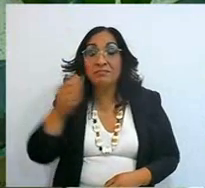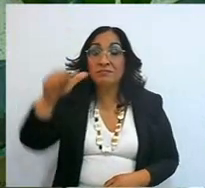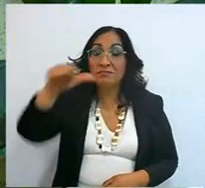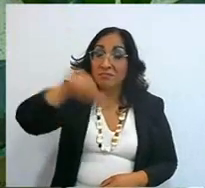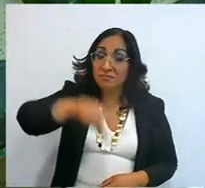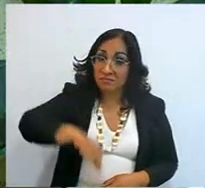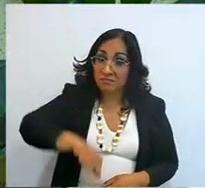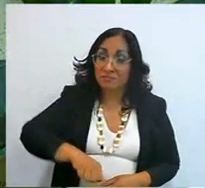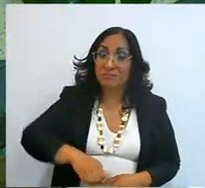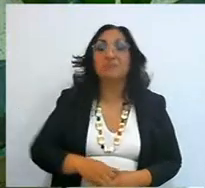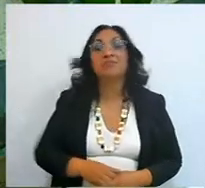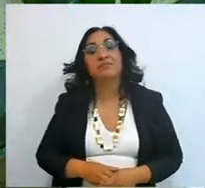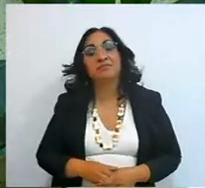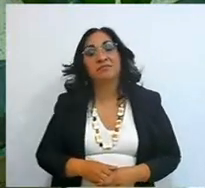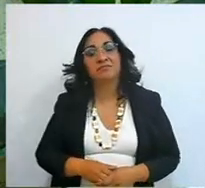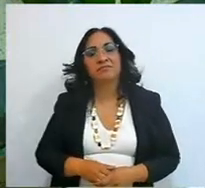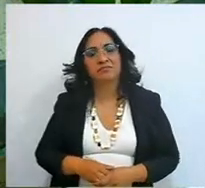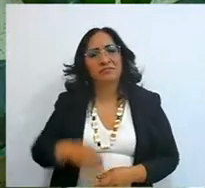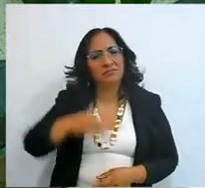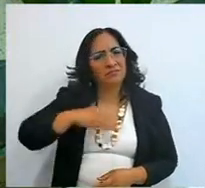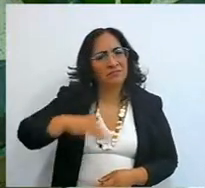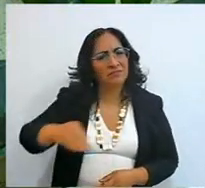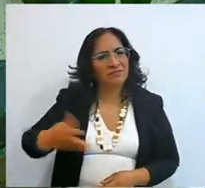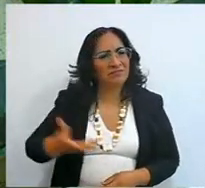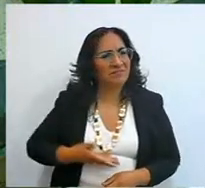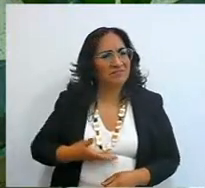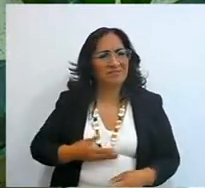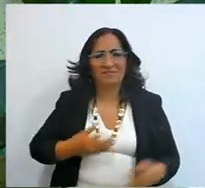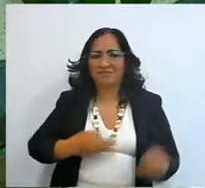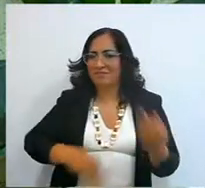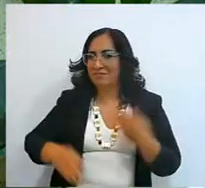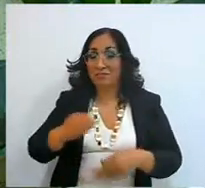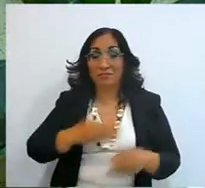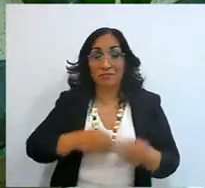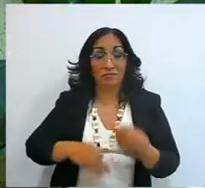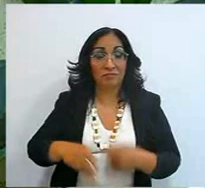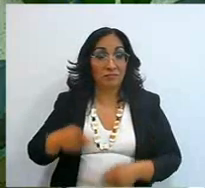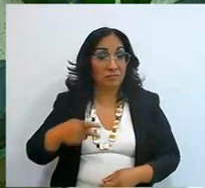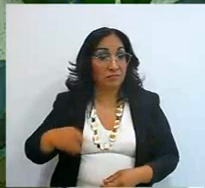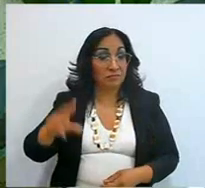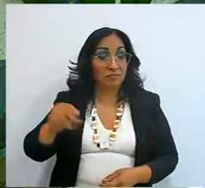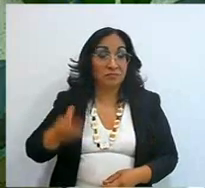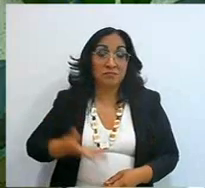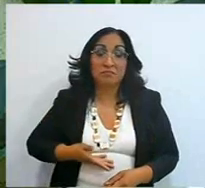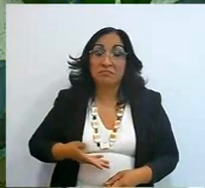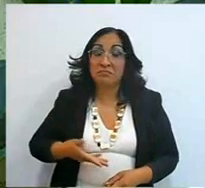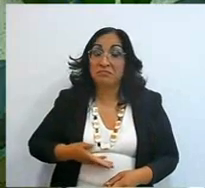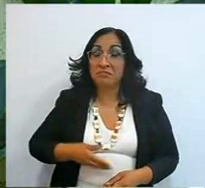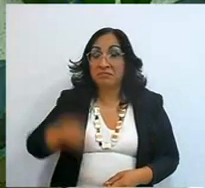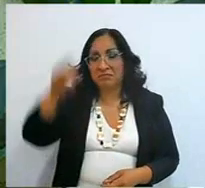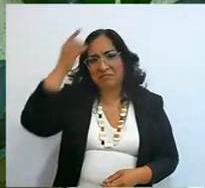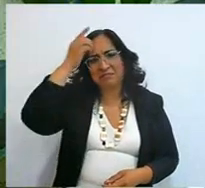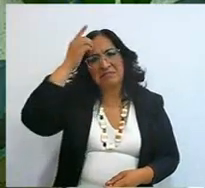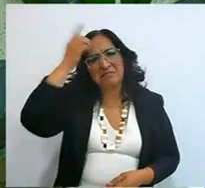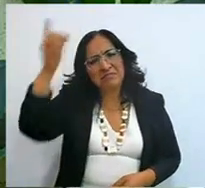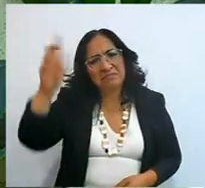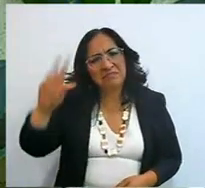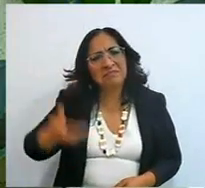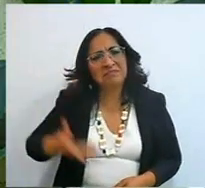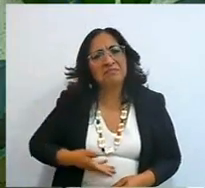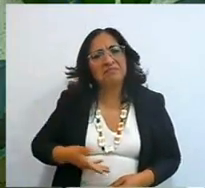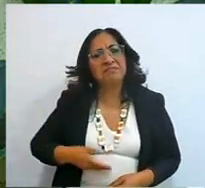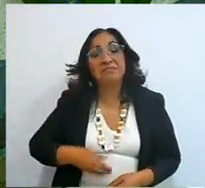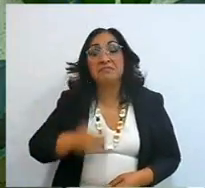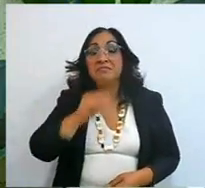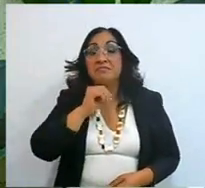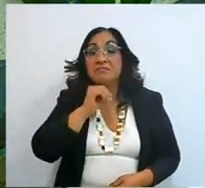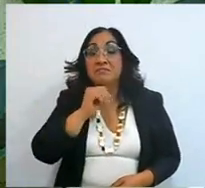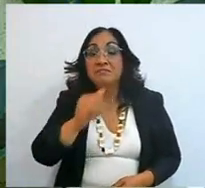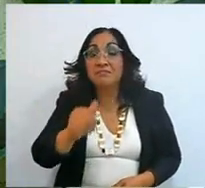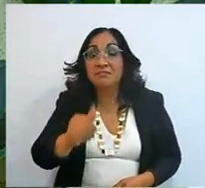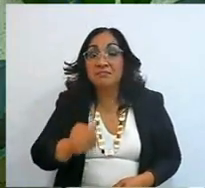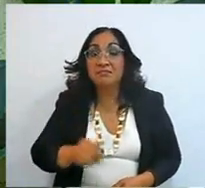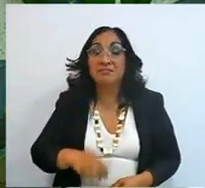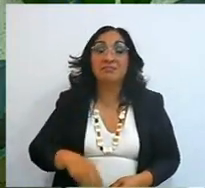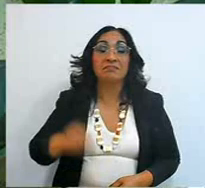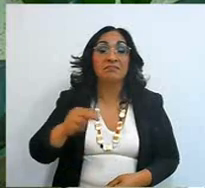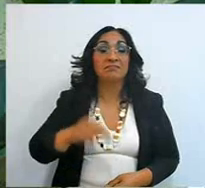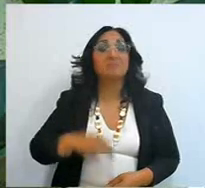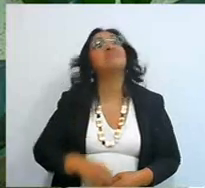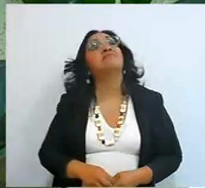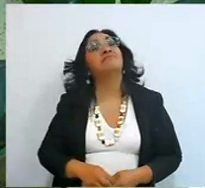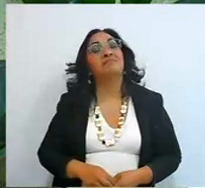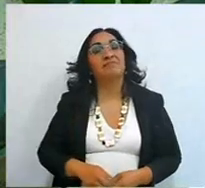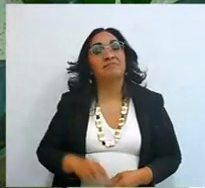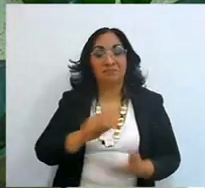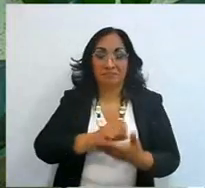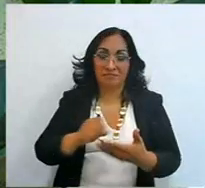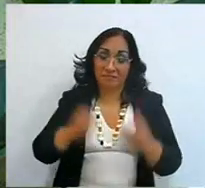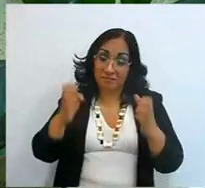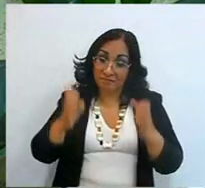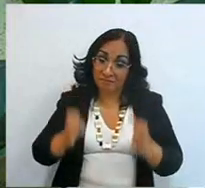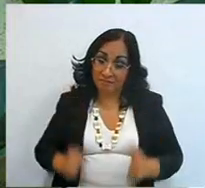you can have everything in the world, but you don't have God, you don't have anything, it's written, without me you can do nothing,